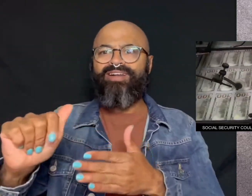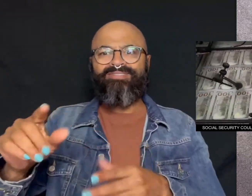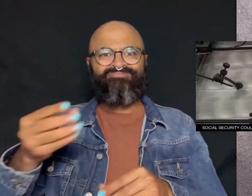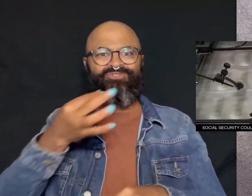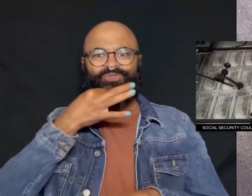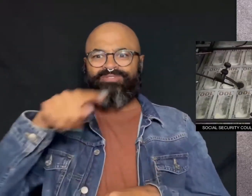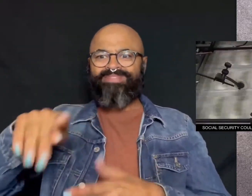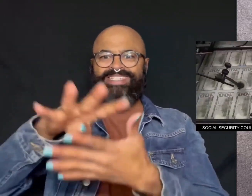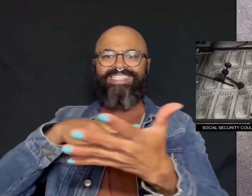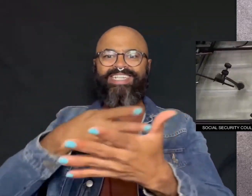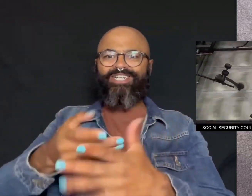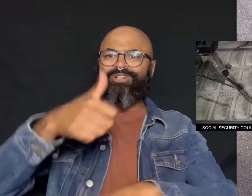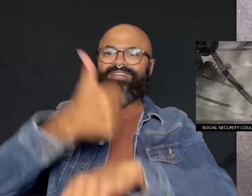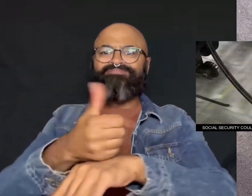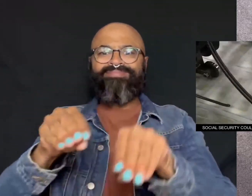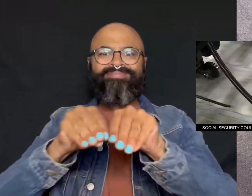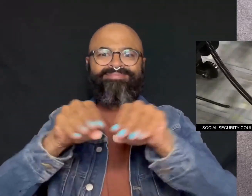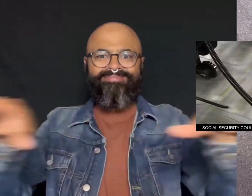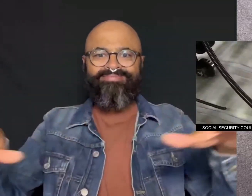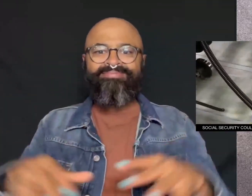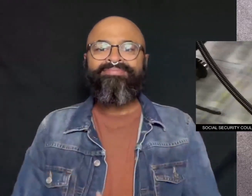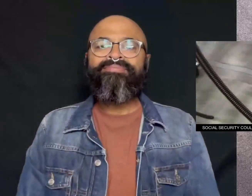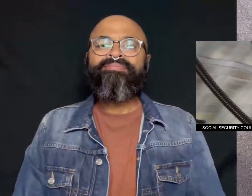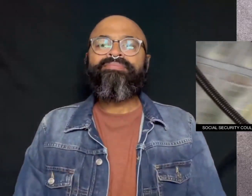were scheduled to go out on June 2nd.